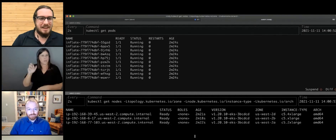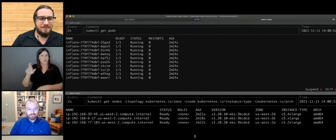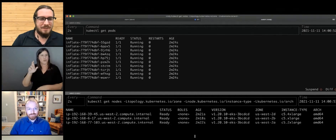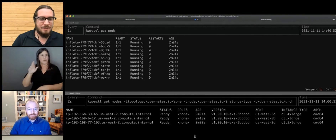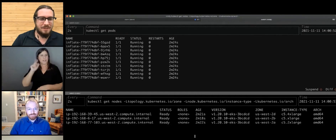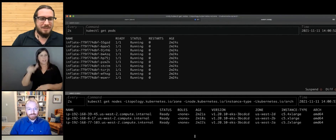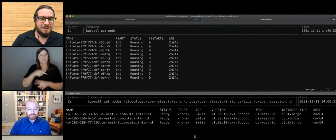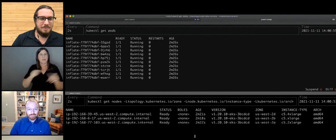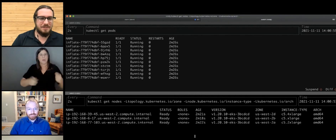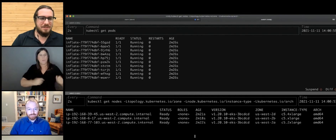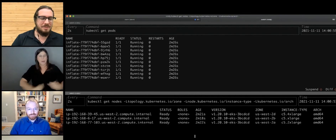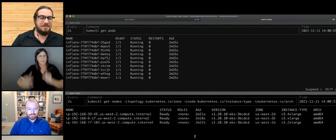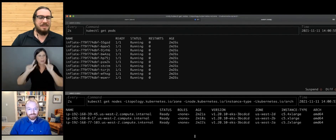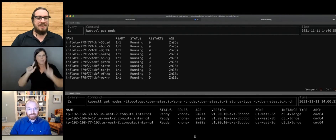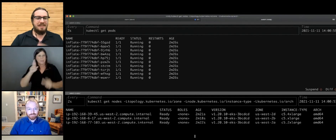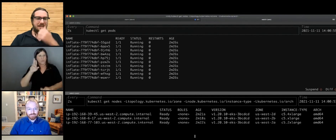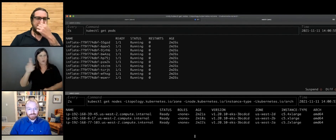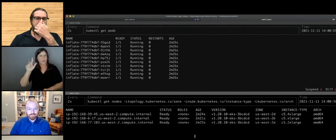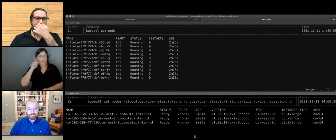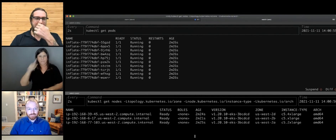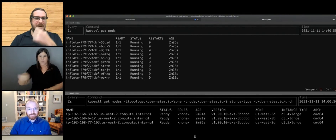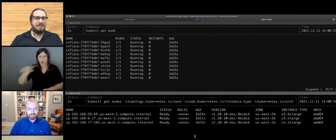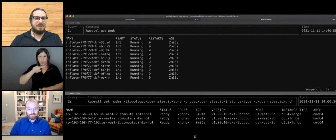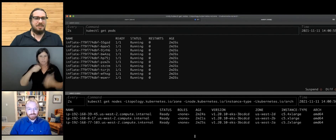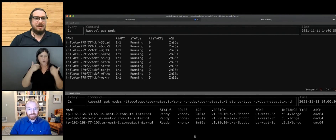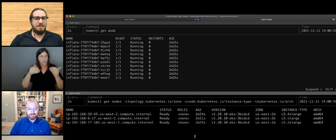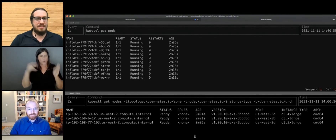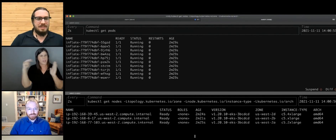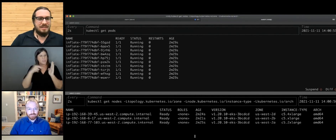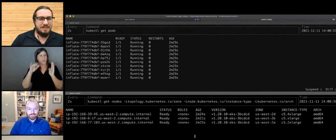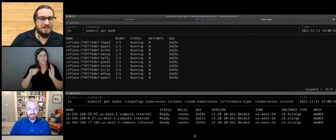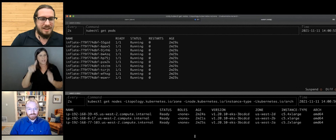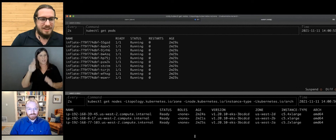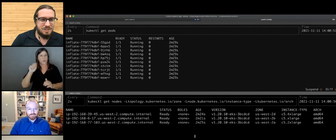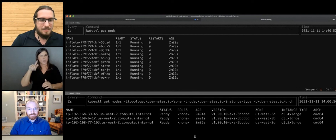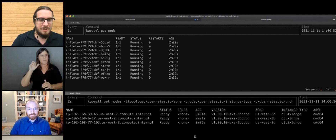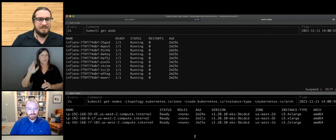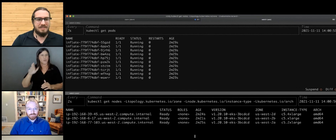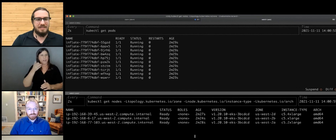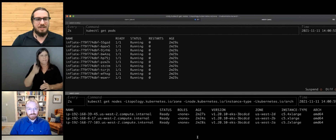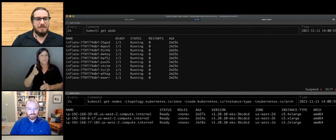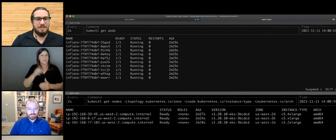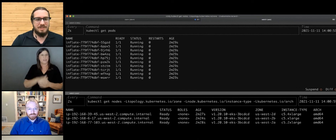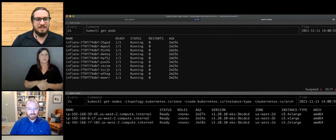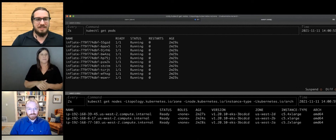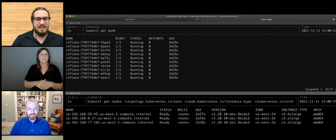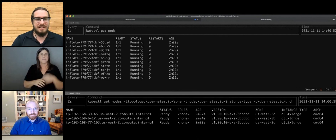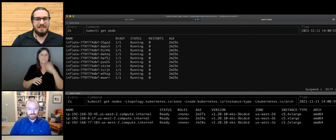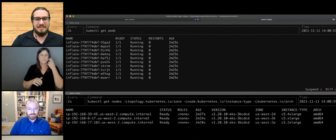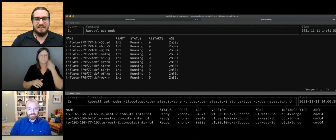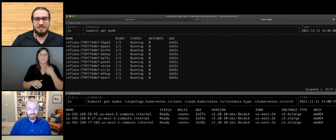for everyone to be able to go check out Karpenter there @https://Karpenter.sh.